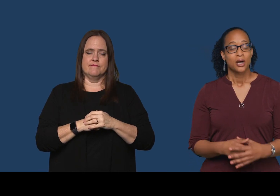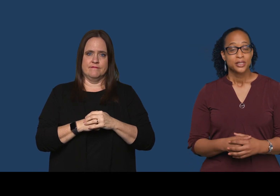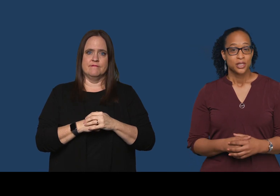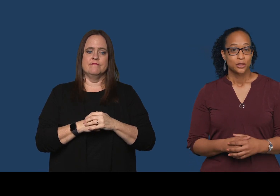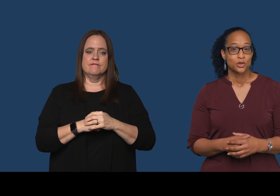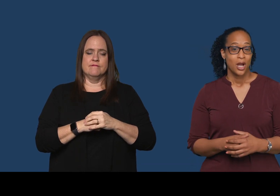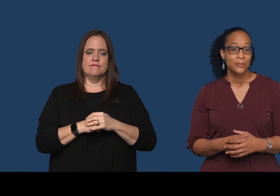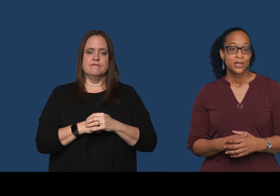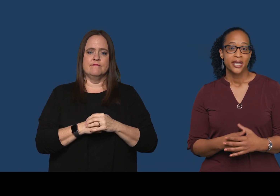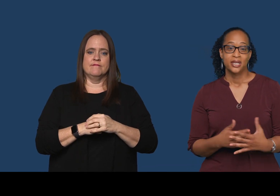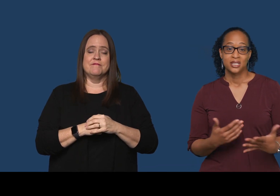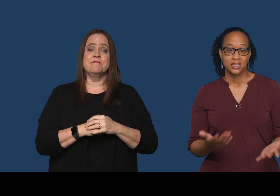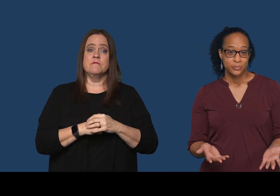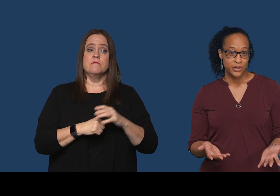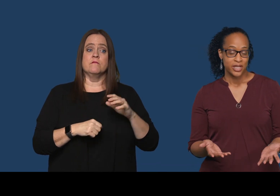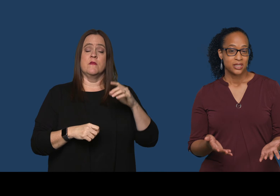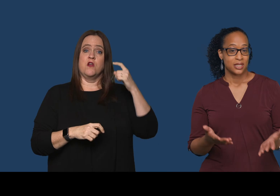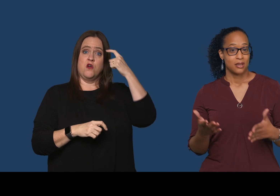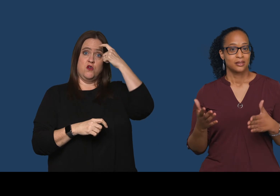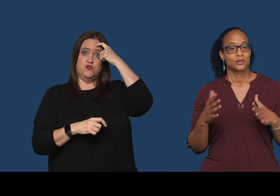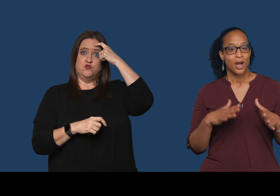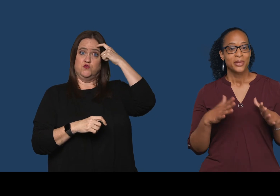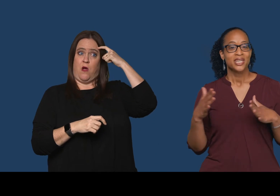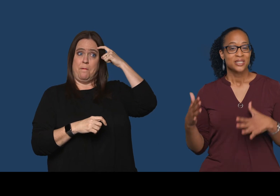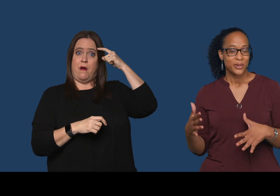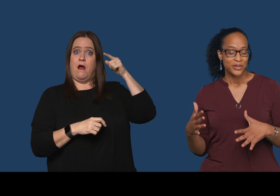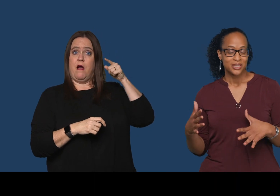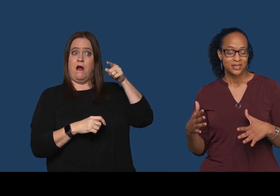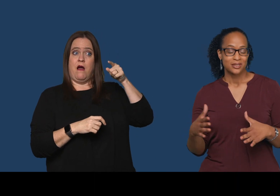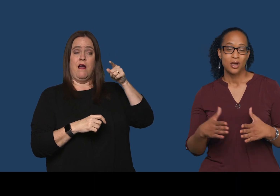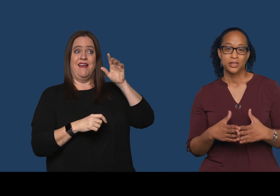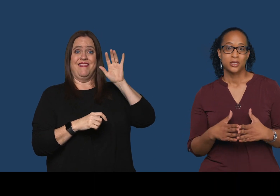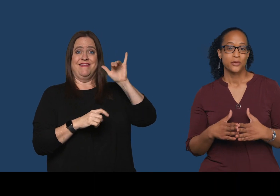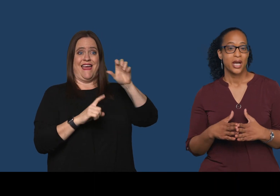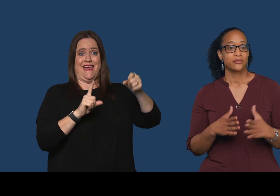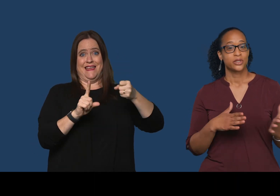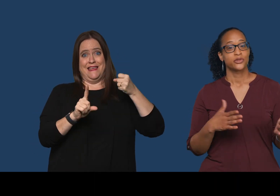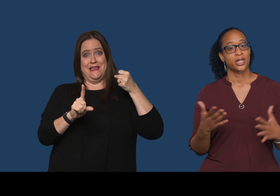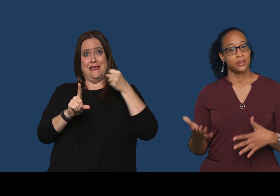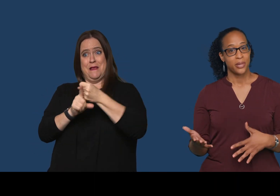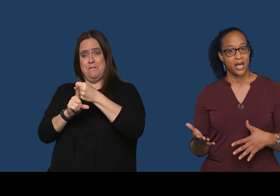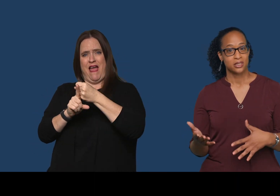Also trauma and experience -- trauma experiences also have different impacts